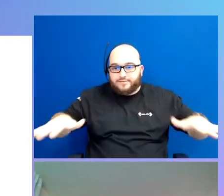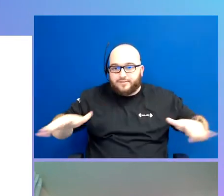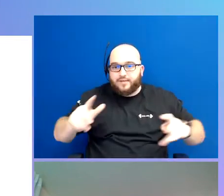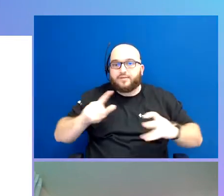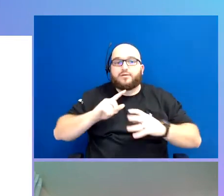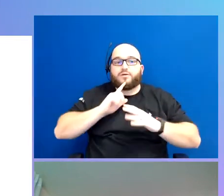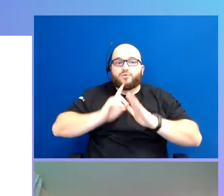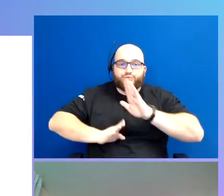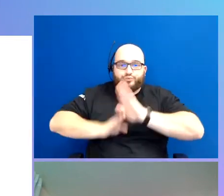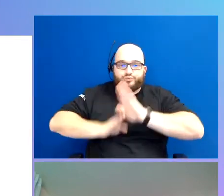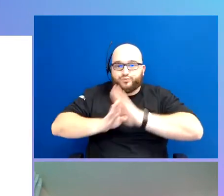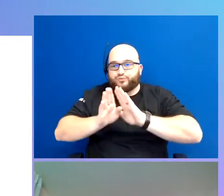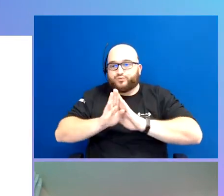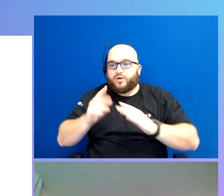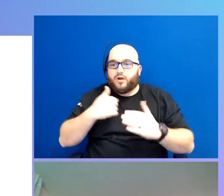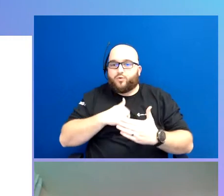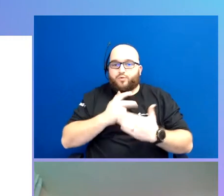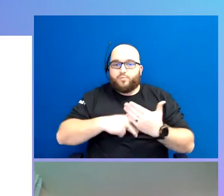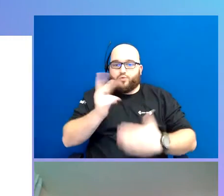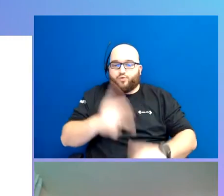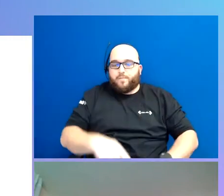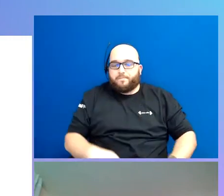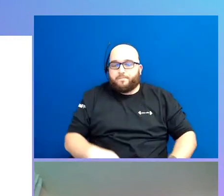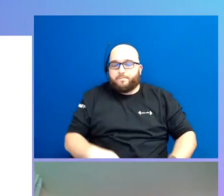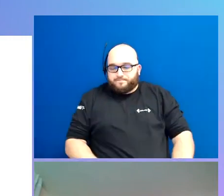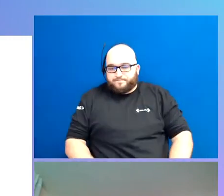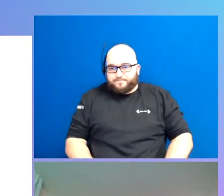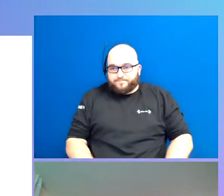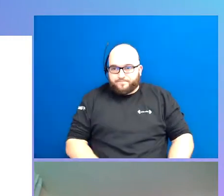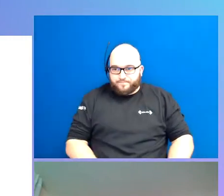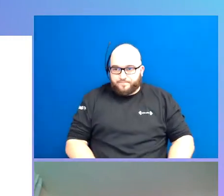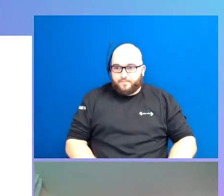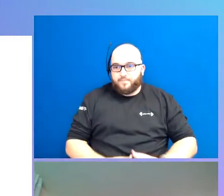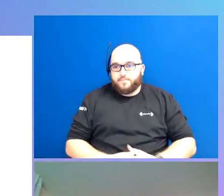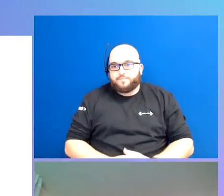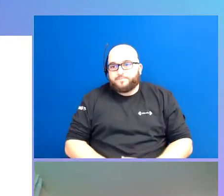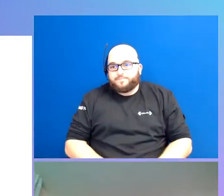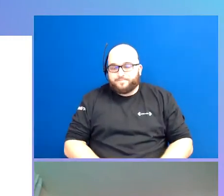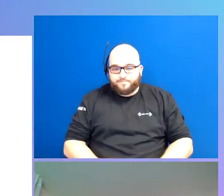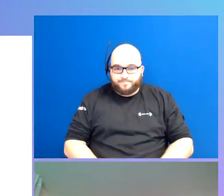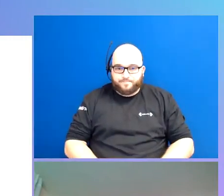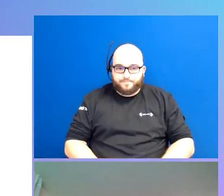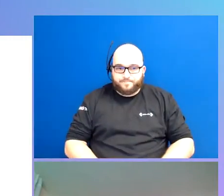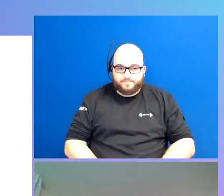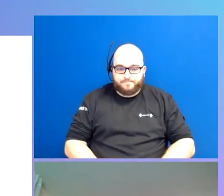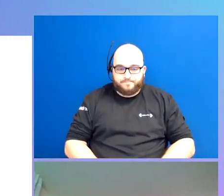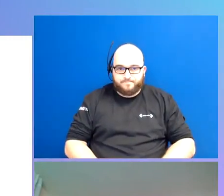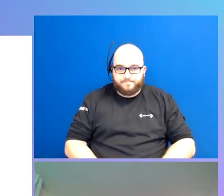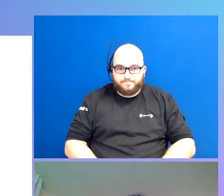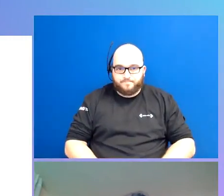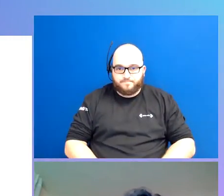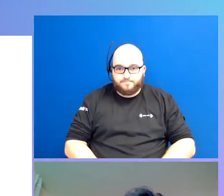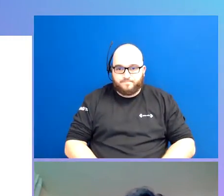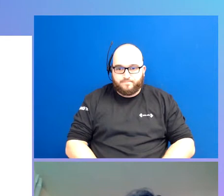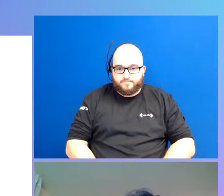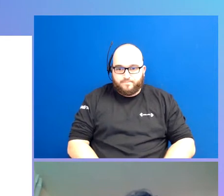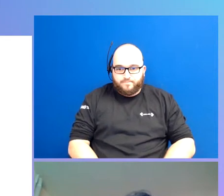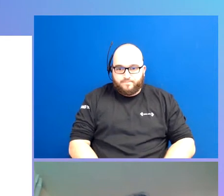that. Our, uh, program. Um, so,